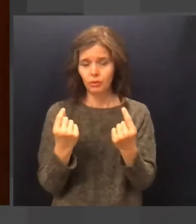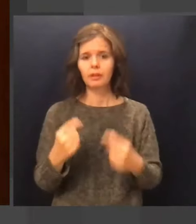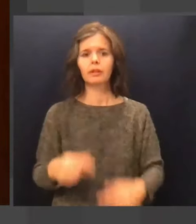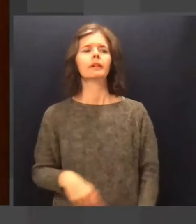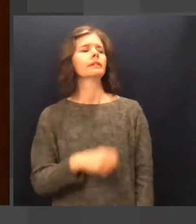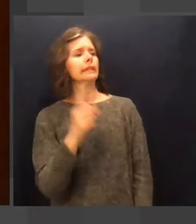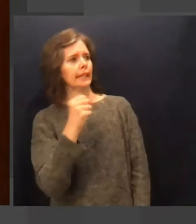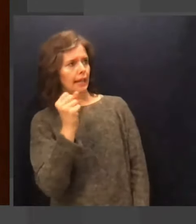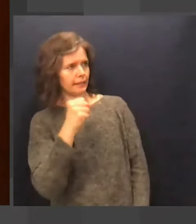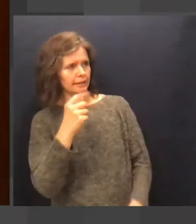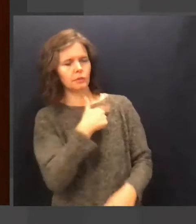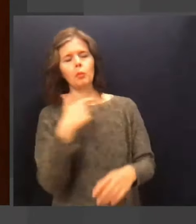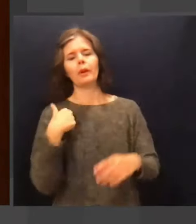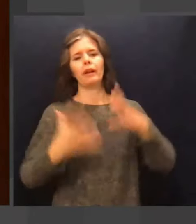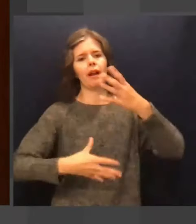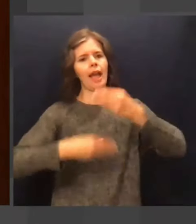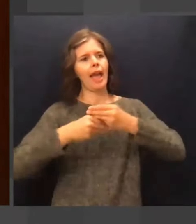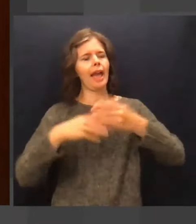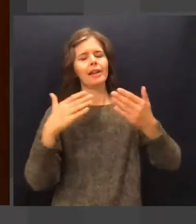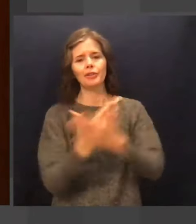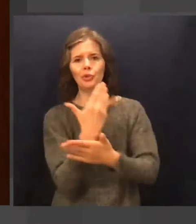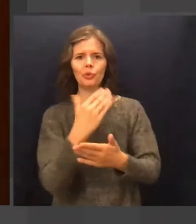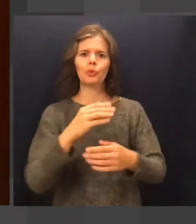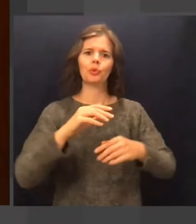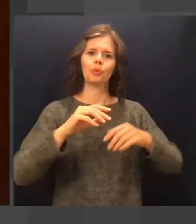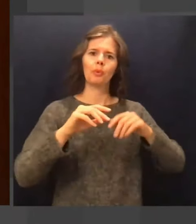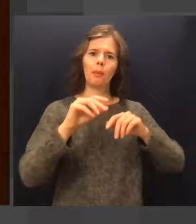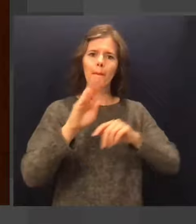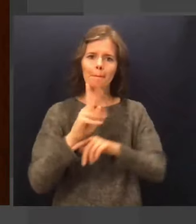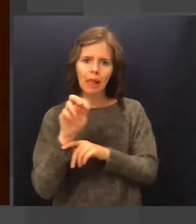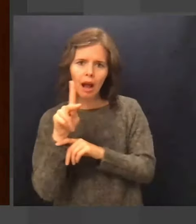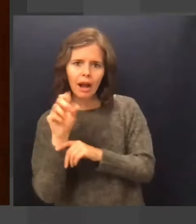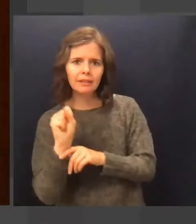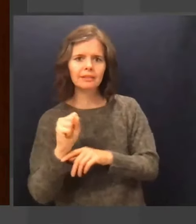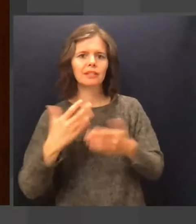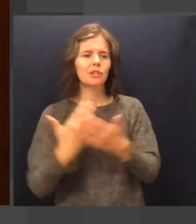YES. AS YOU KNOW WE KEEP ADDING NEW